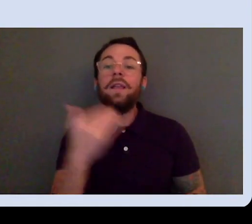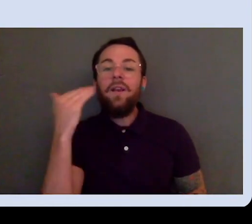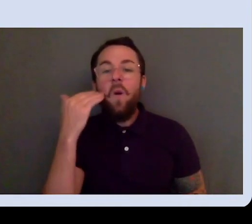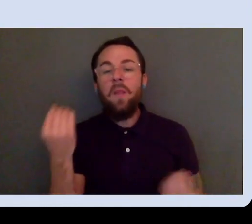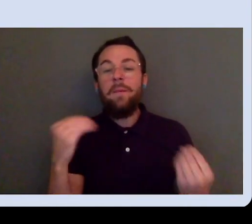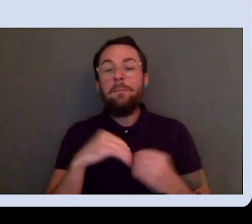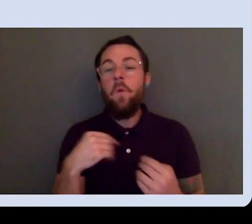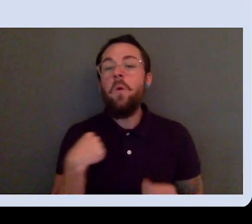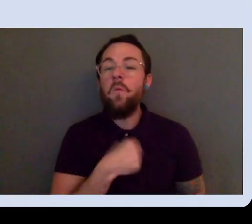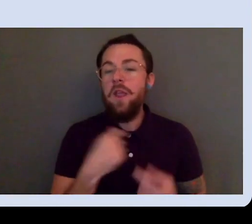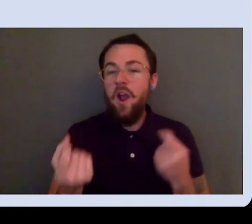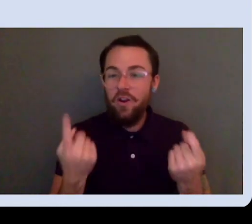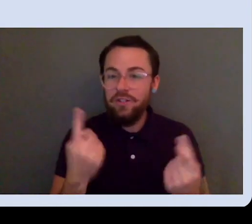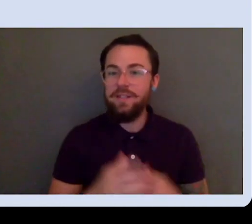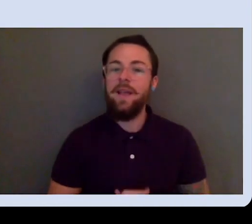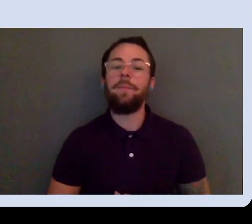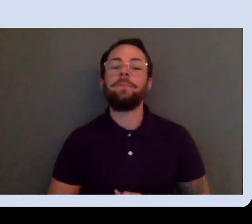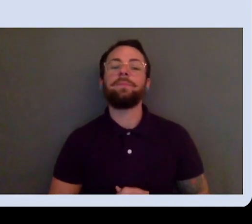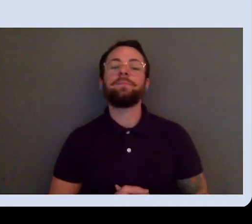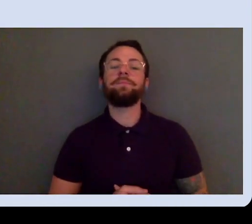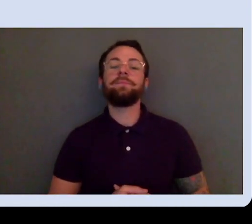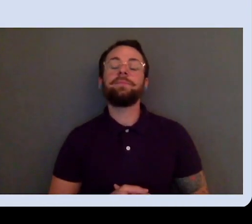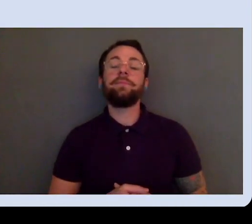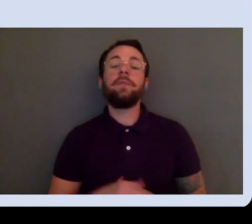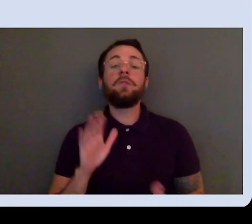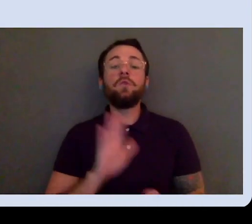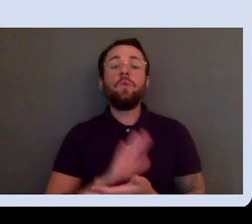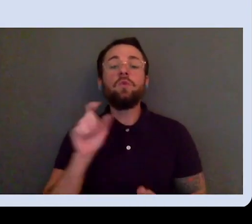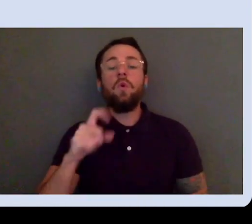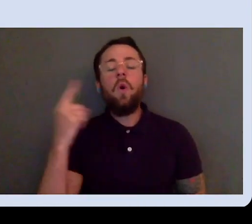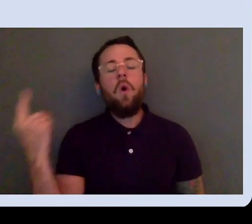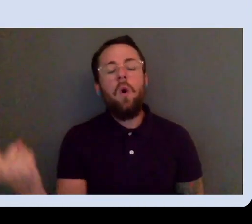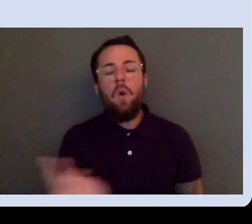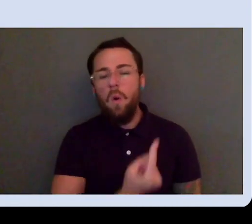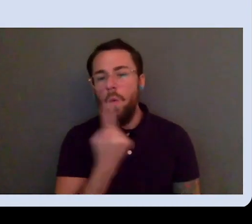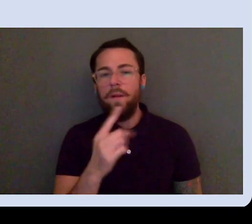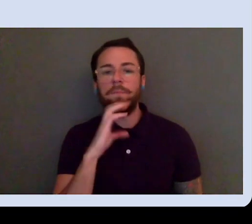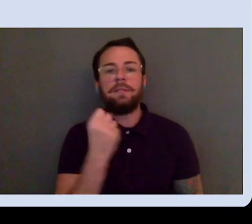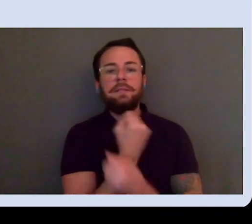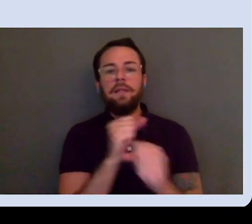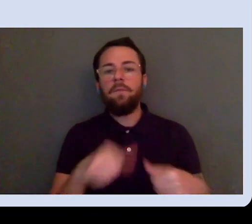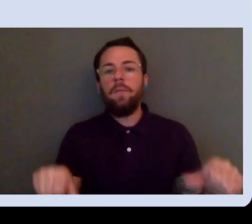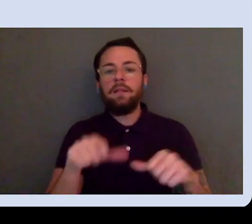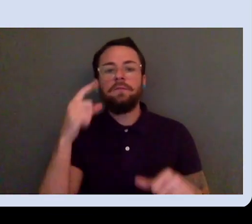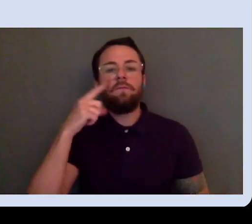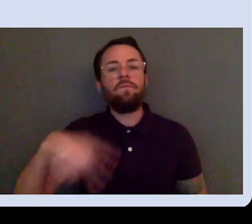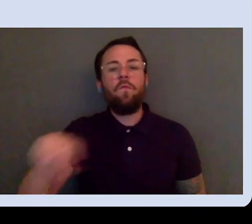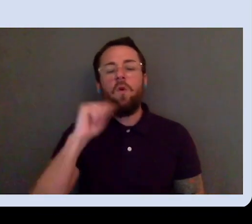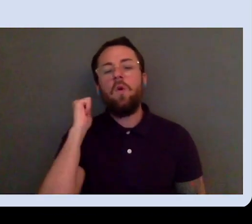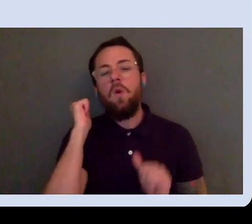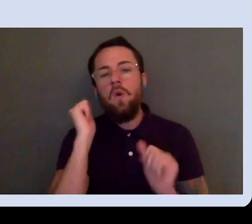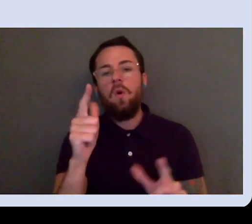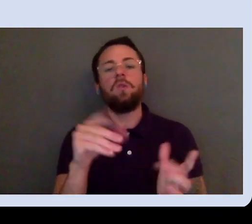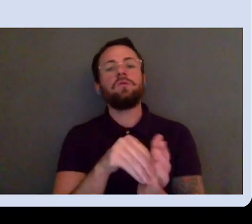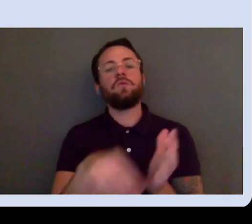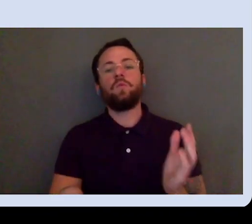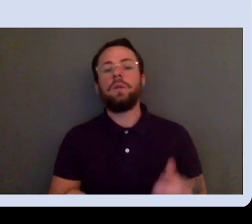is power and it promotes understanding. The more we know, the more we understand.